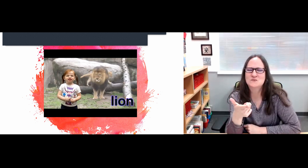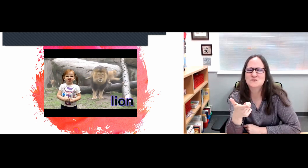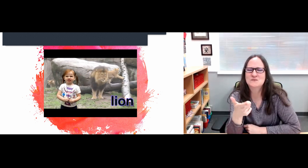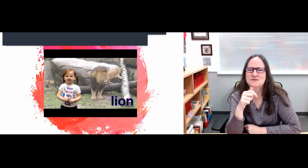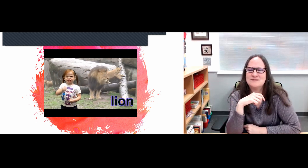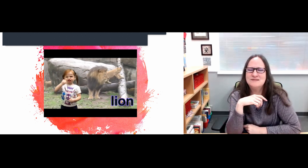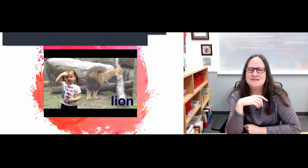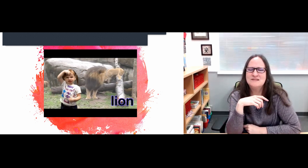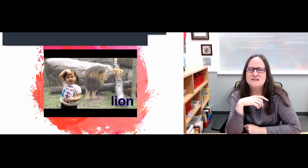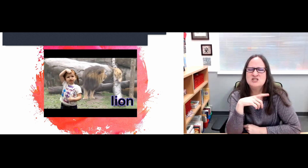His movements are just so cute